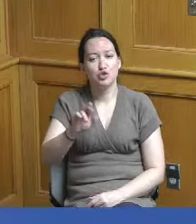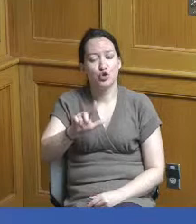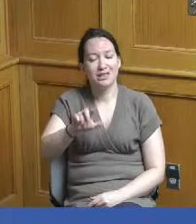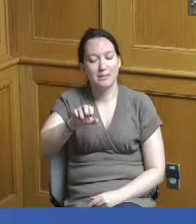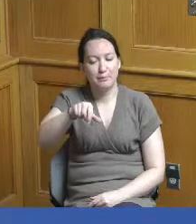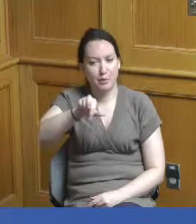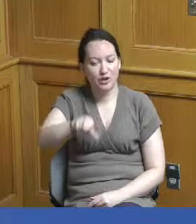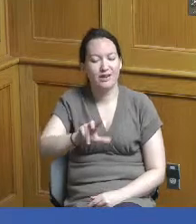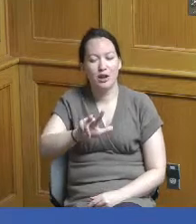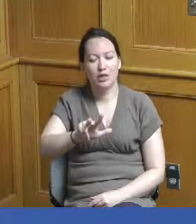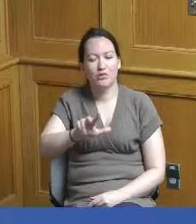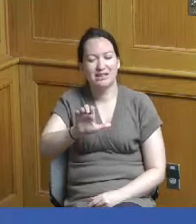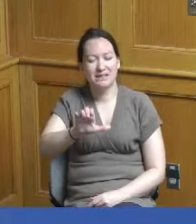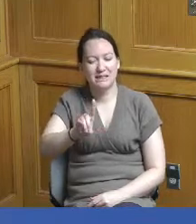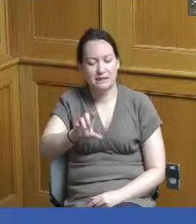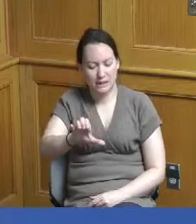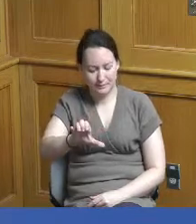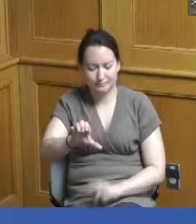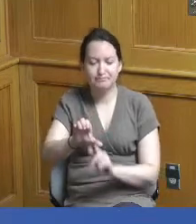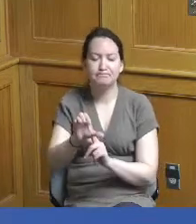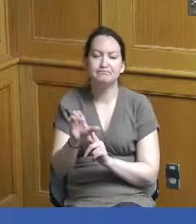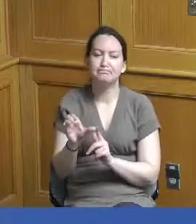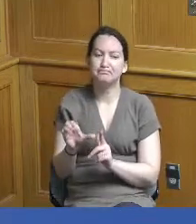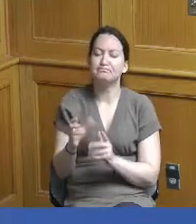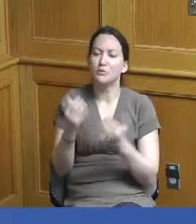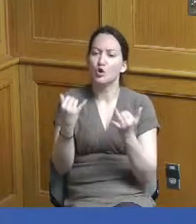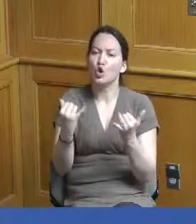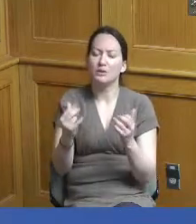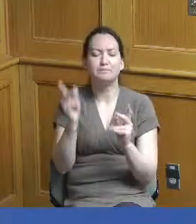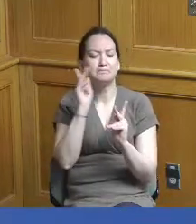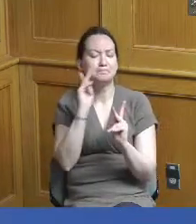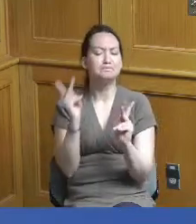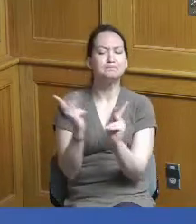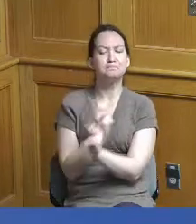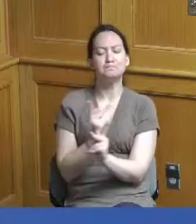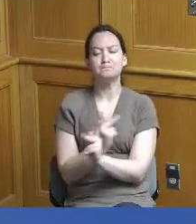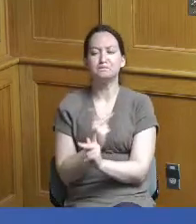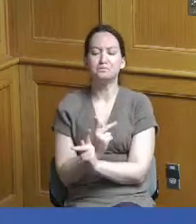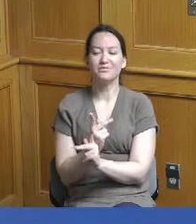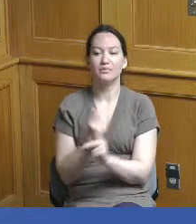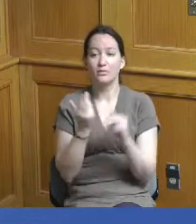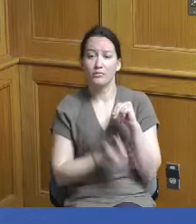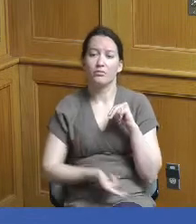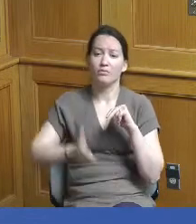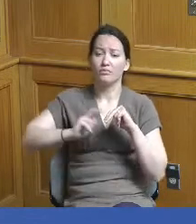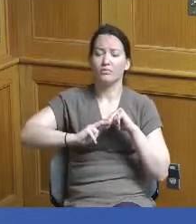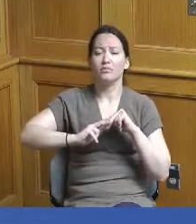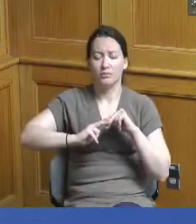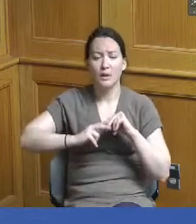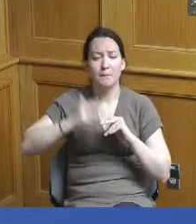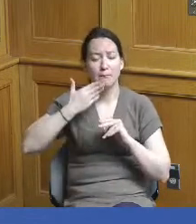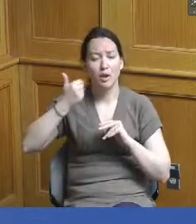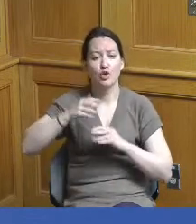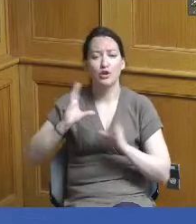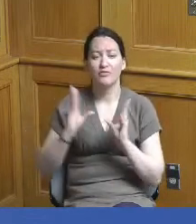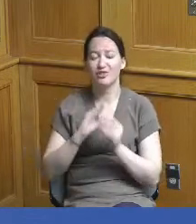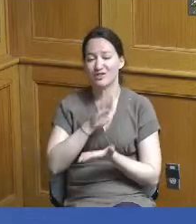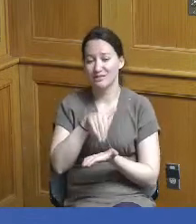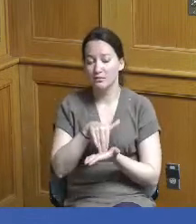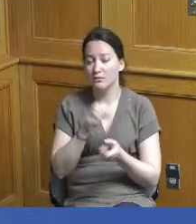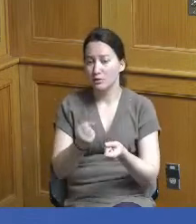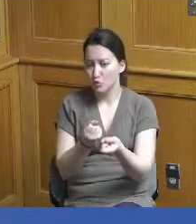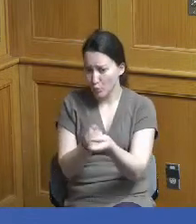three CDC is currently looking at options for enhancing the convention center to support the